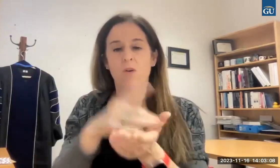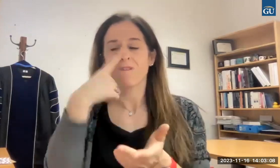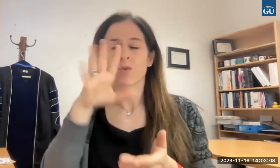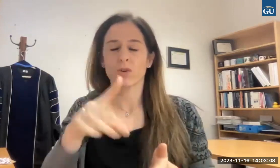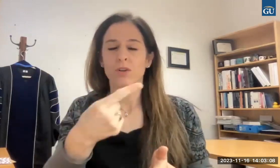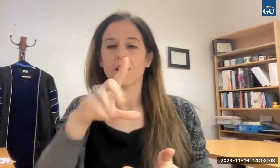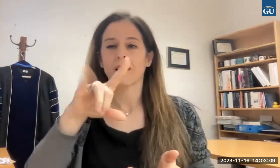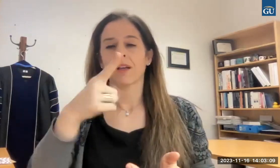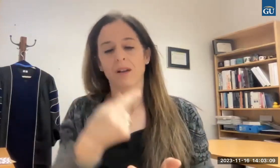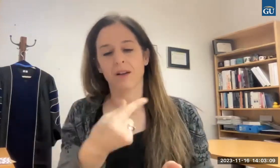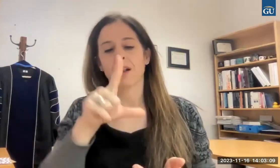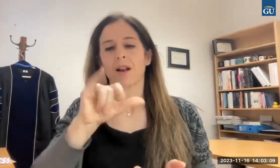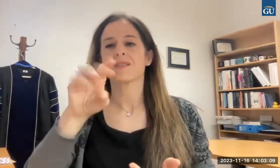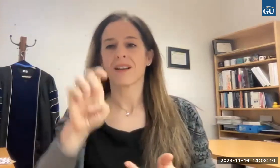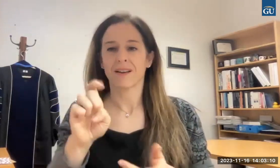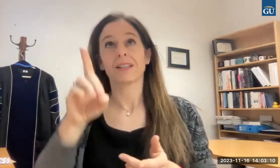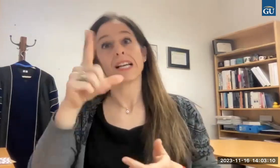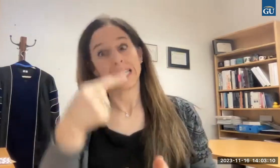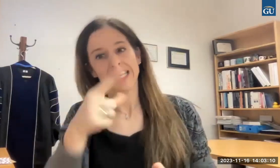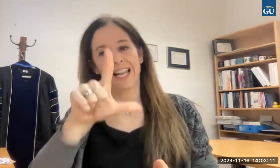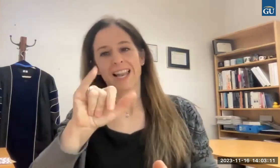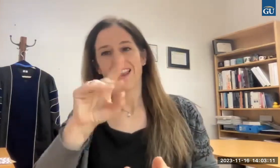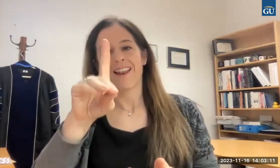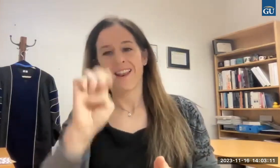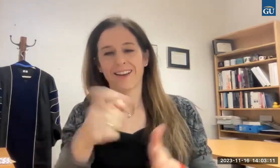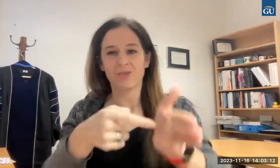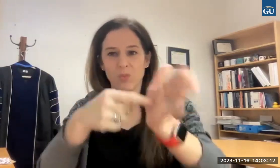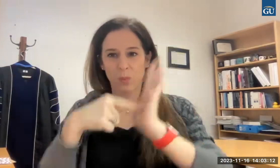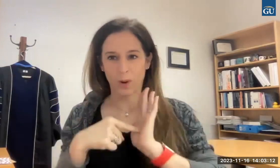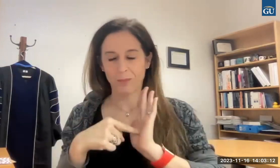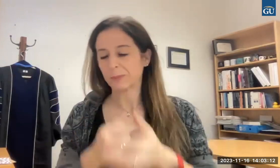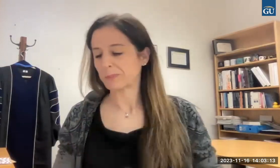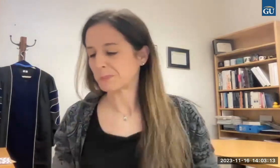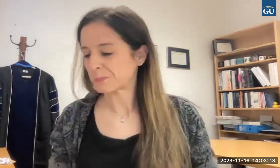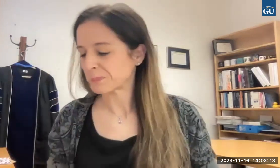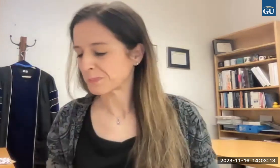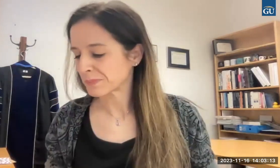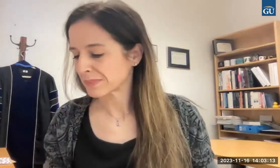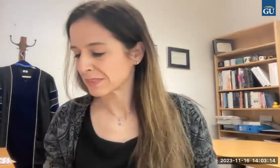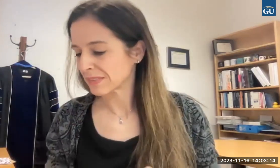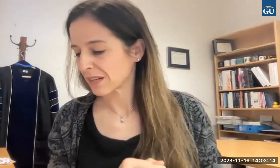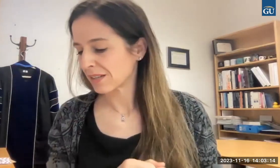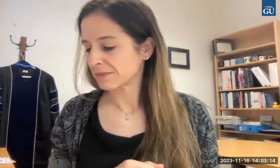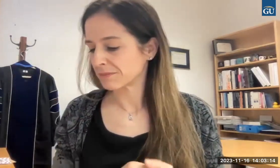inclusion program. If you're a graduate student, make sure that you document attending today for your Glide